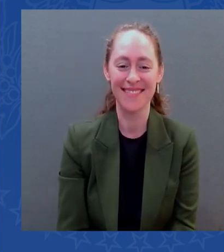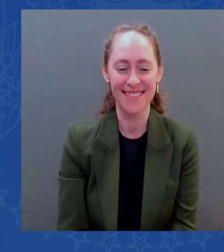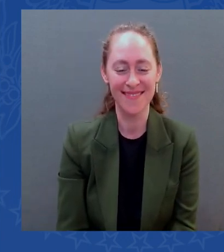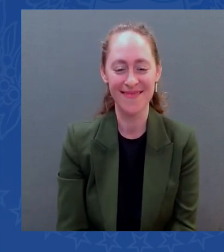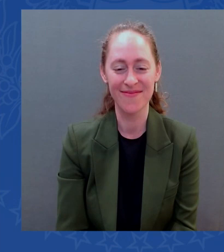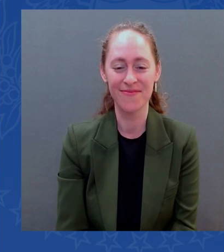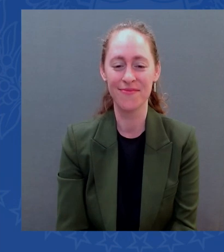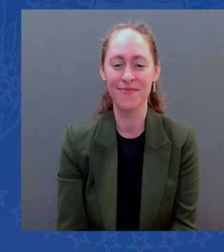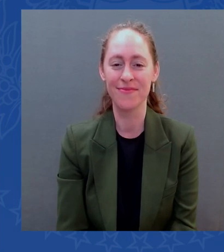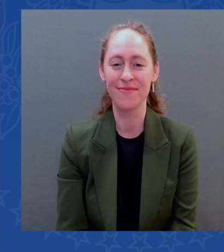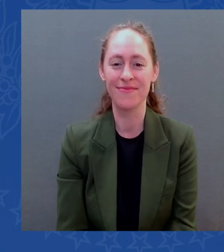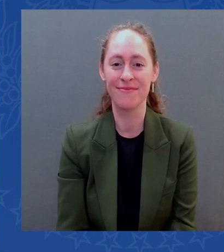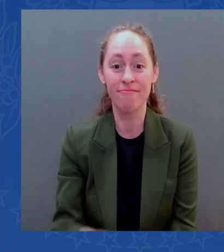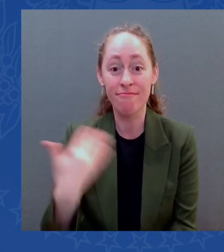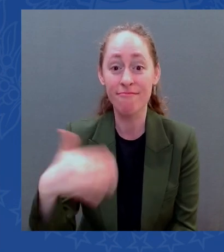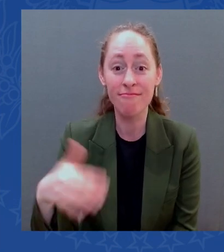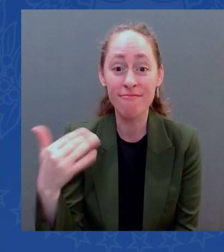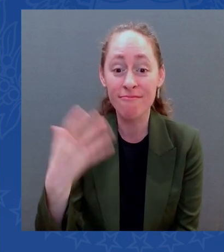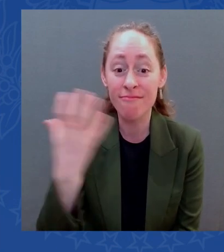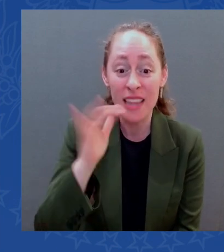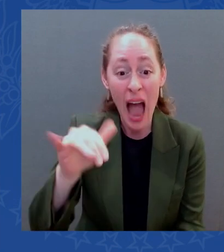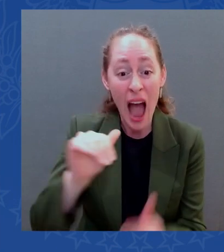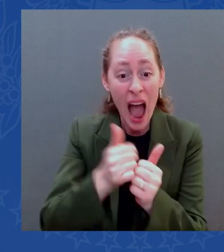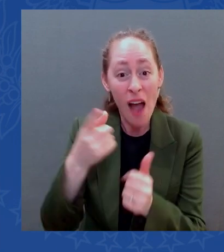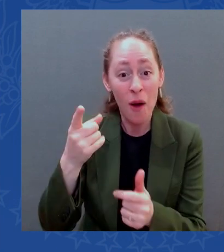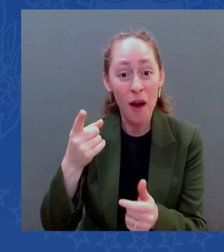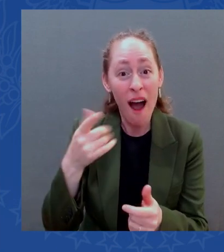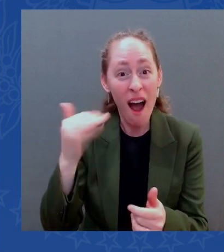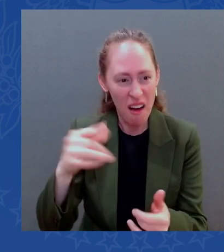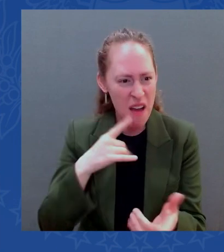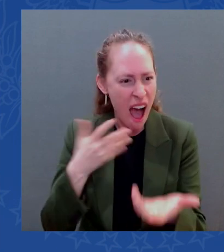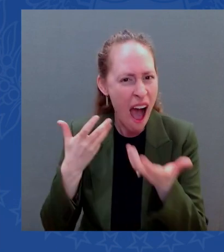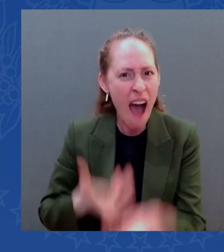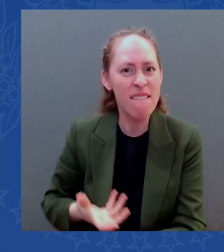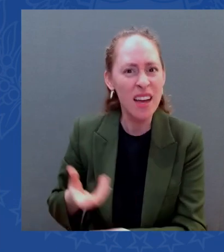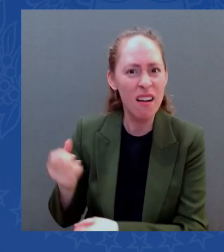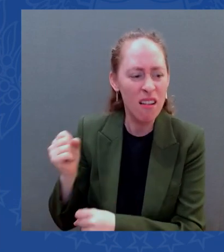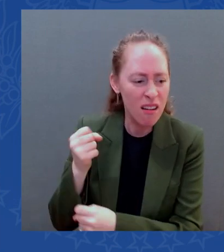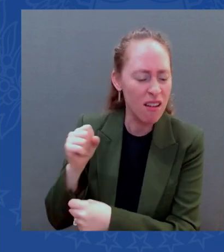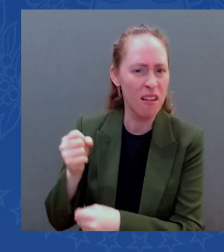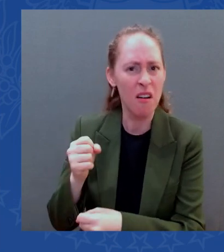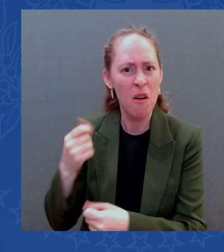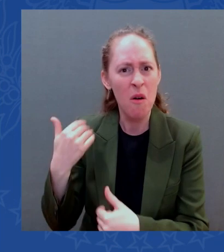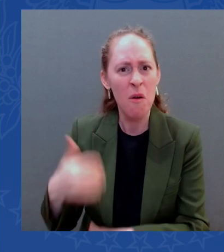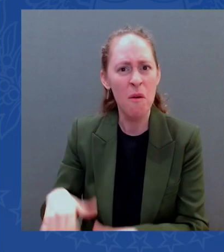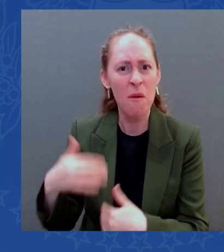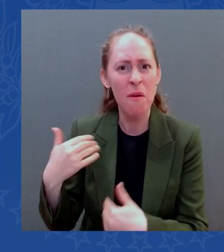Well, thank you very, very much.